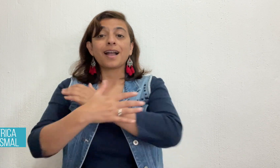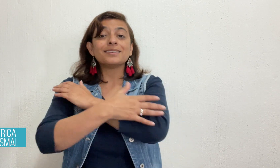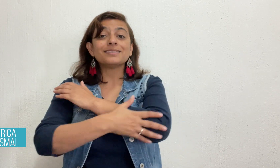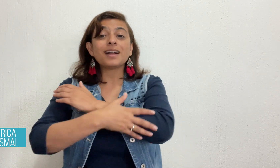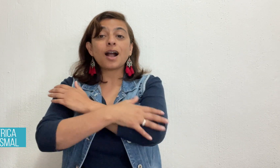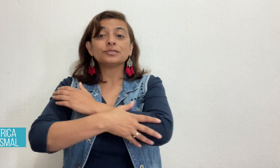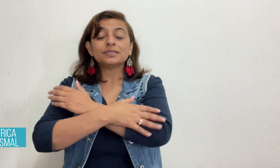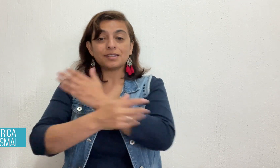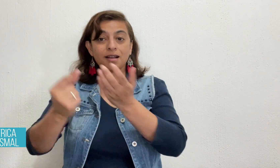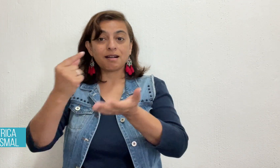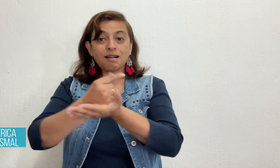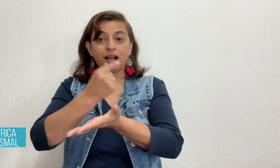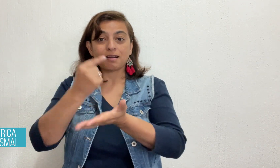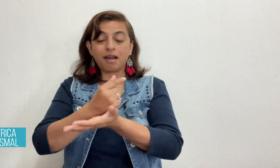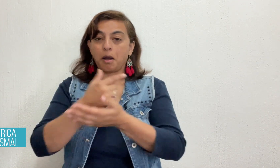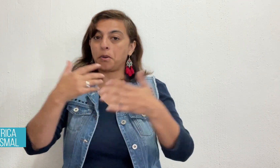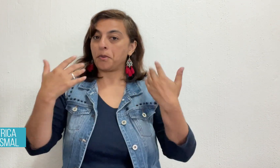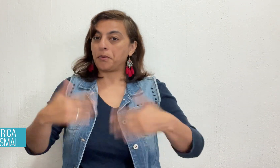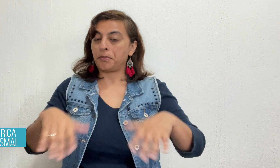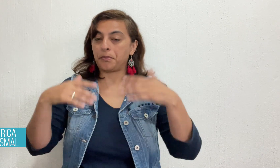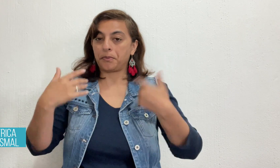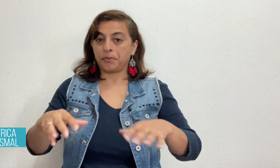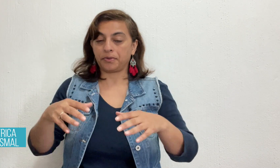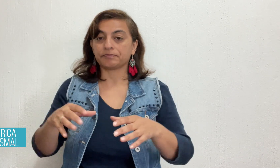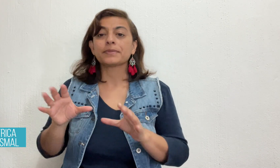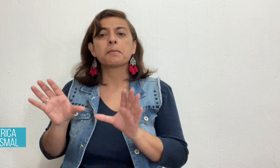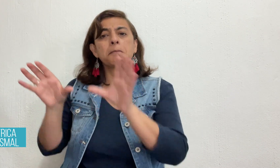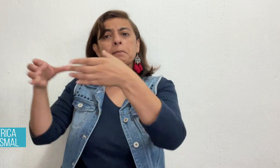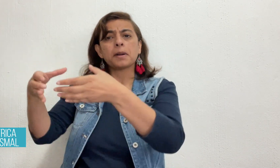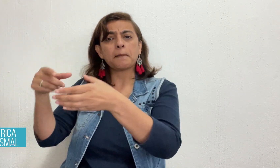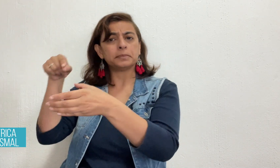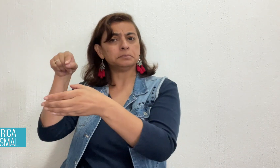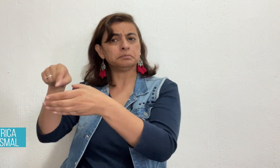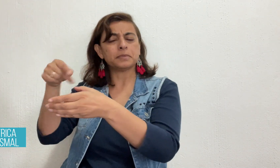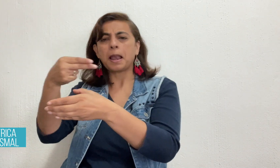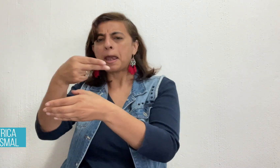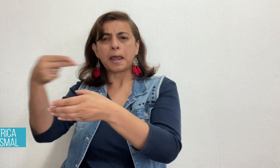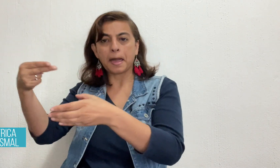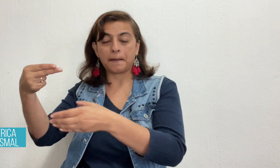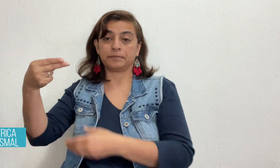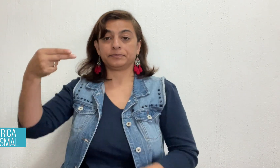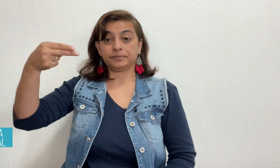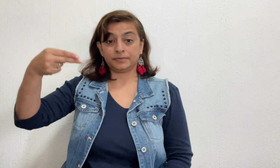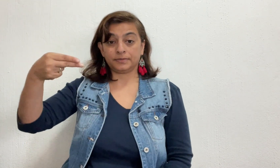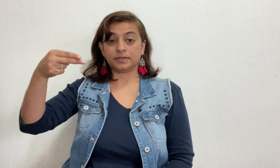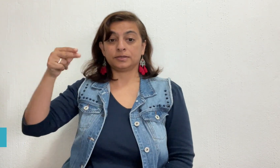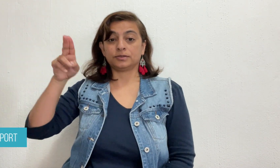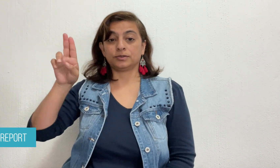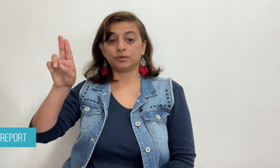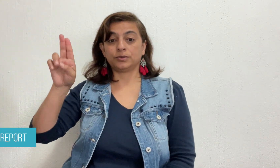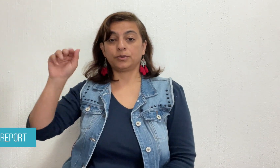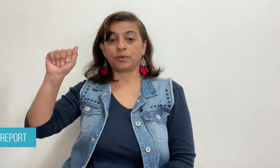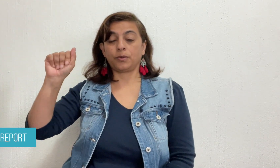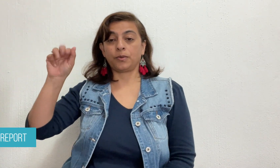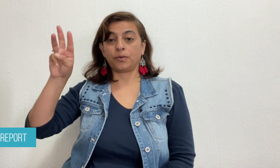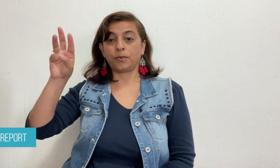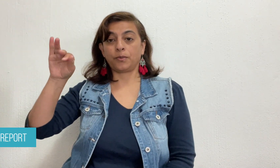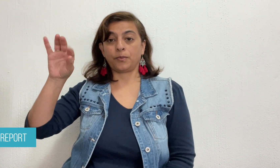Huawei, a technology company, in Ghana has donated GH 125,000 worth